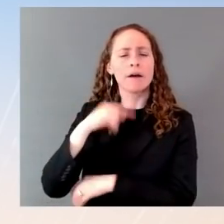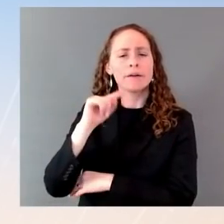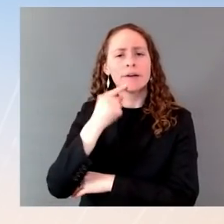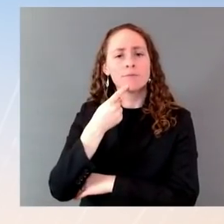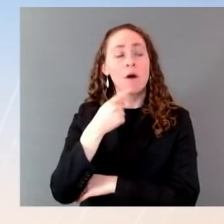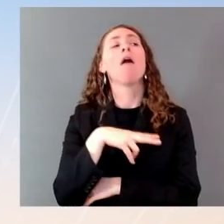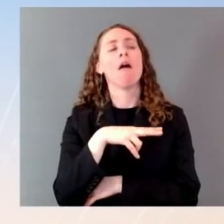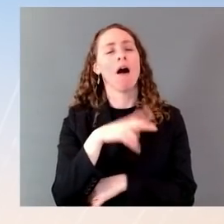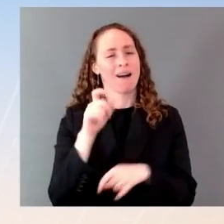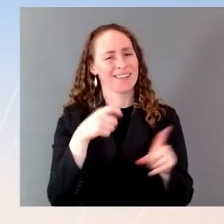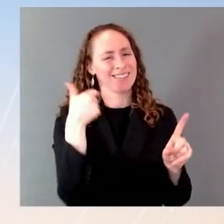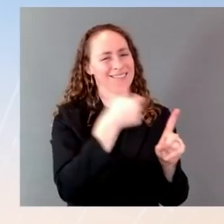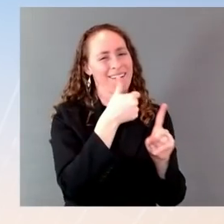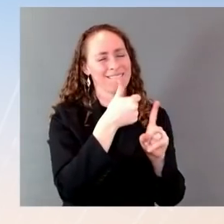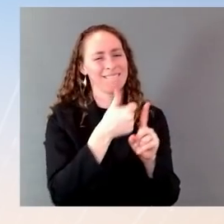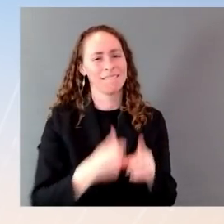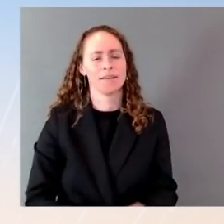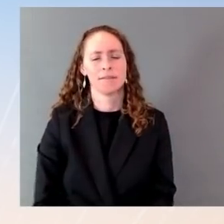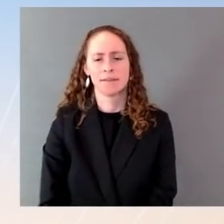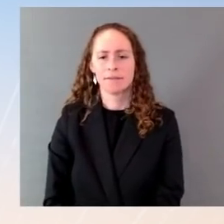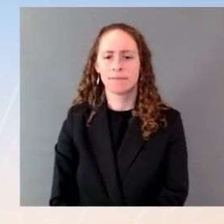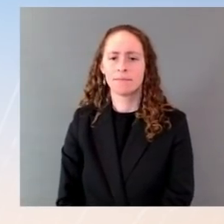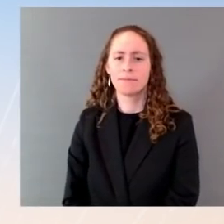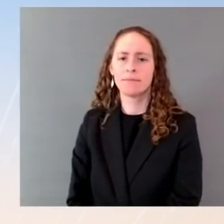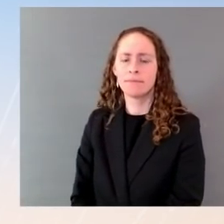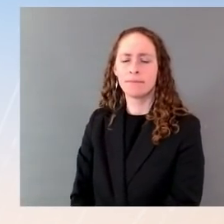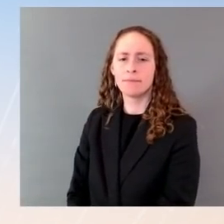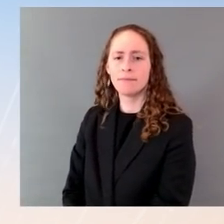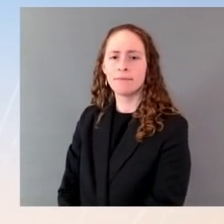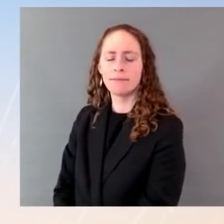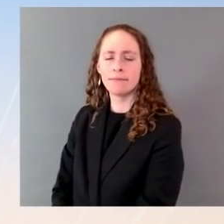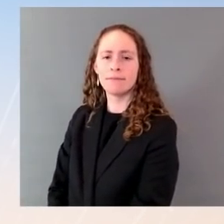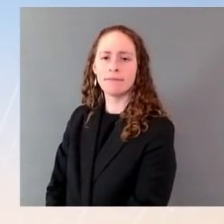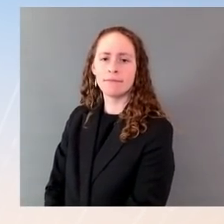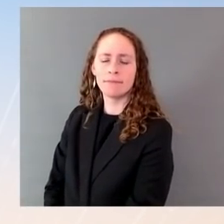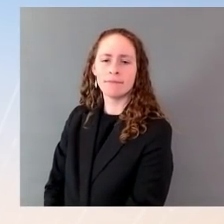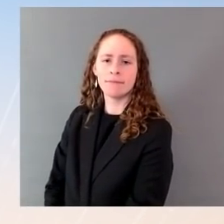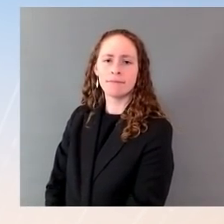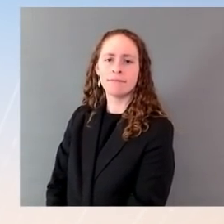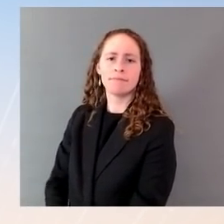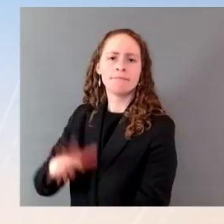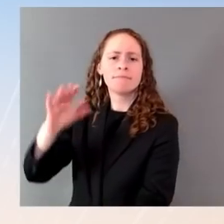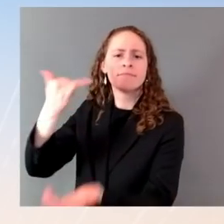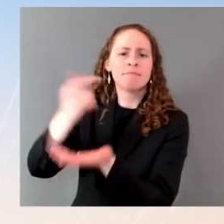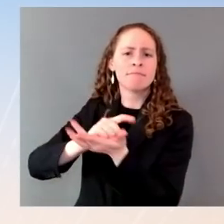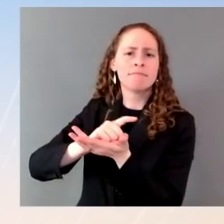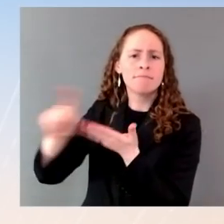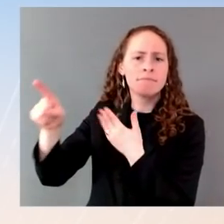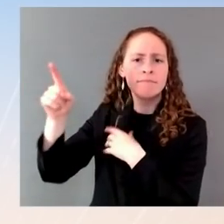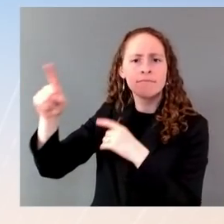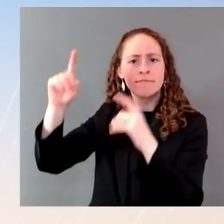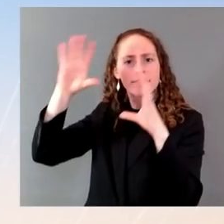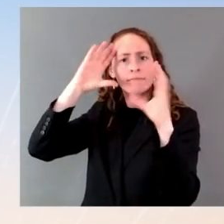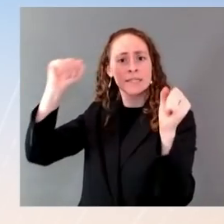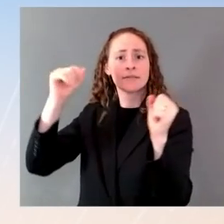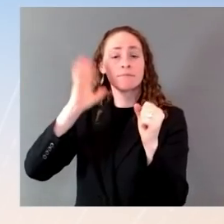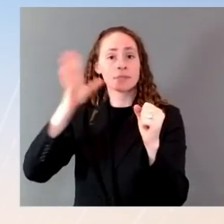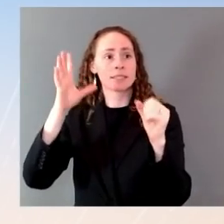are there any steps or compromises Ukraine might be able to make to find a way to end this peacefully?